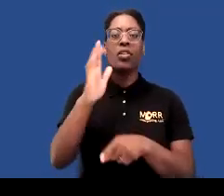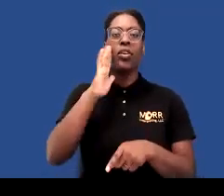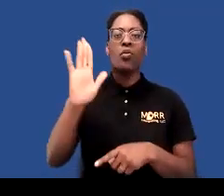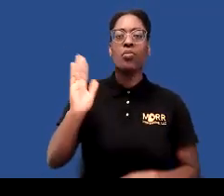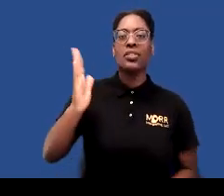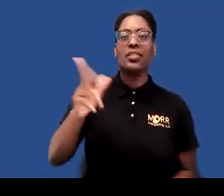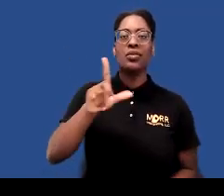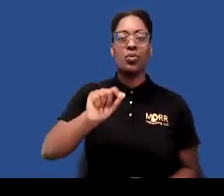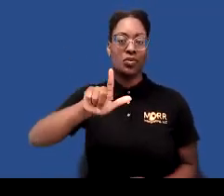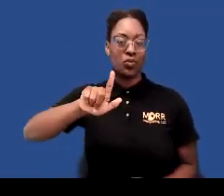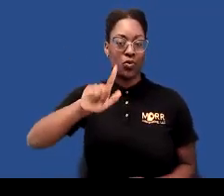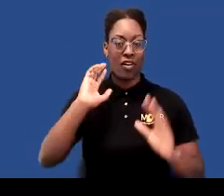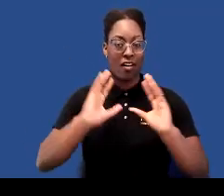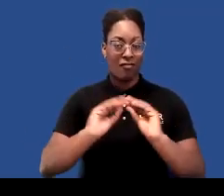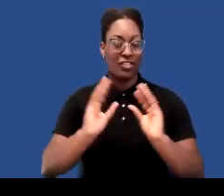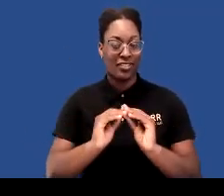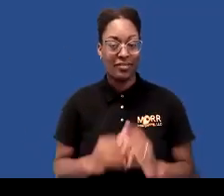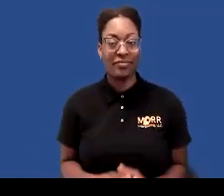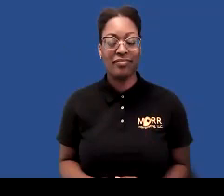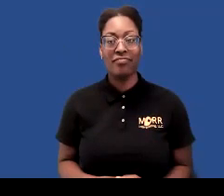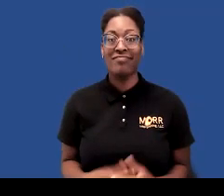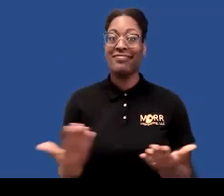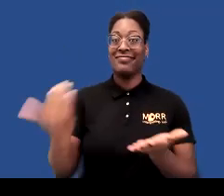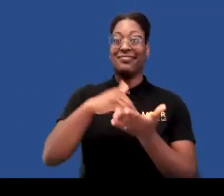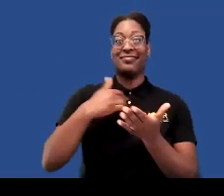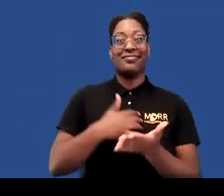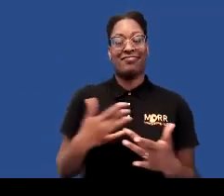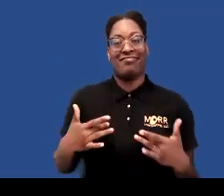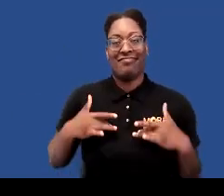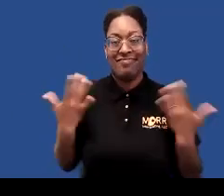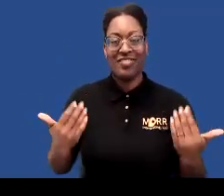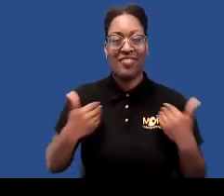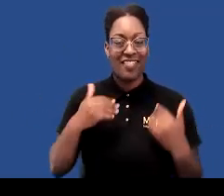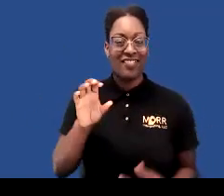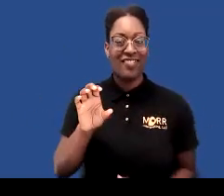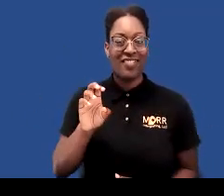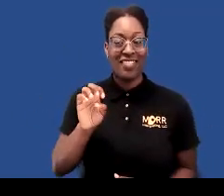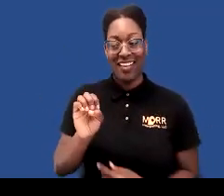As I said, we are thrilled to have Eric presenting today. But before we begin, I want to go over a